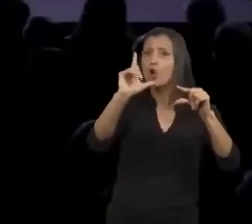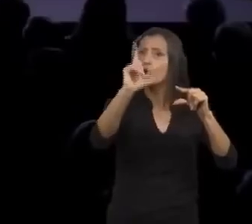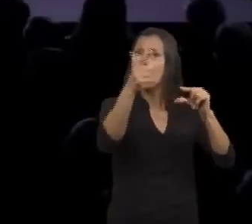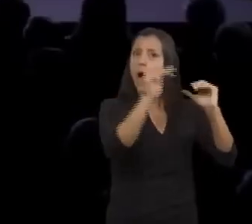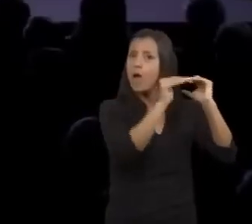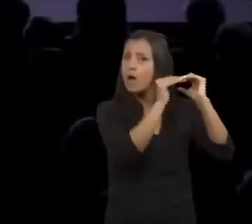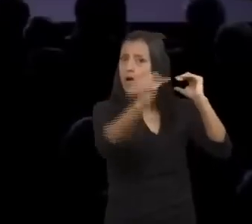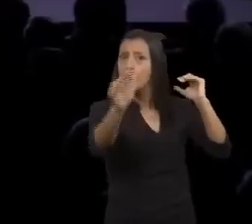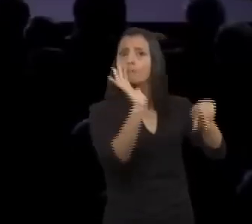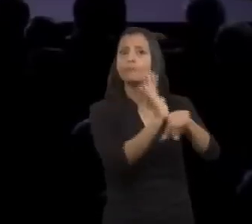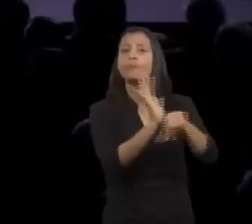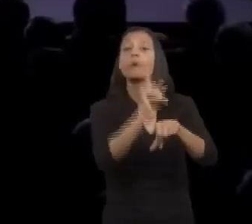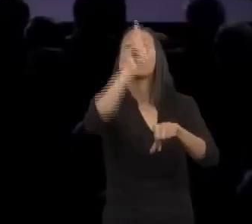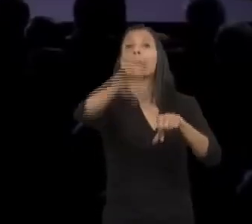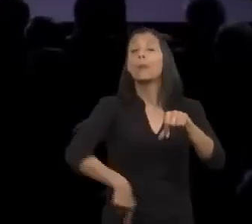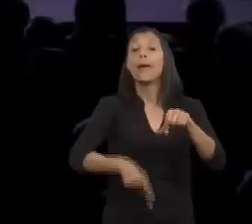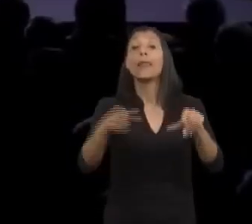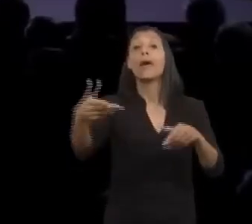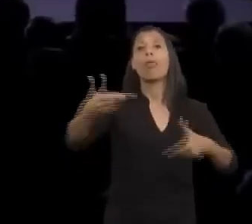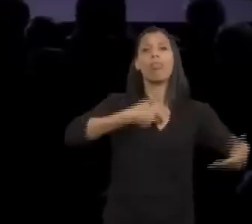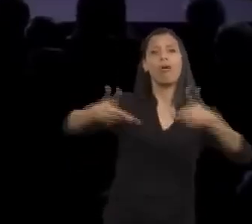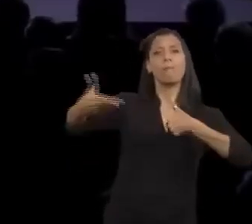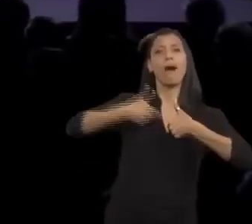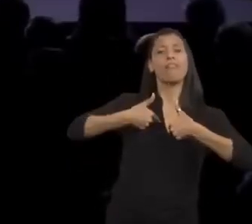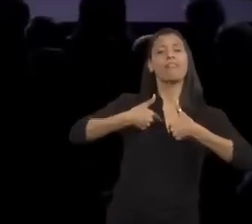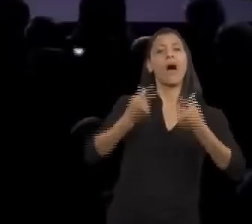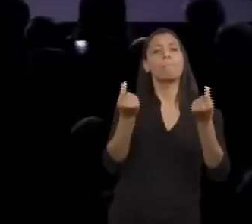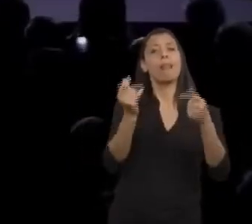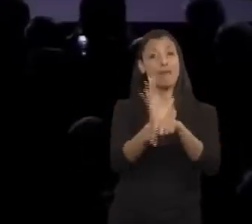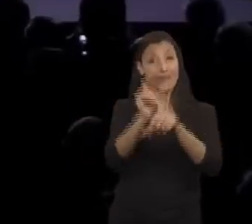That formulation of money demand is wrong.